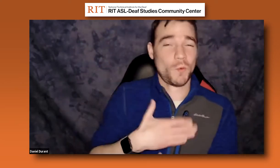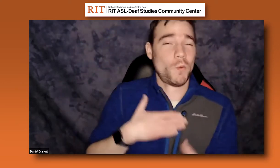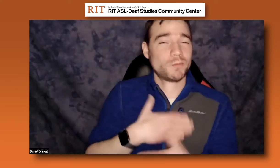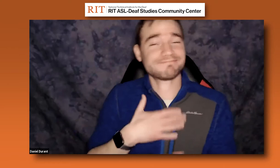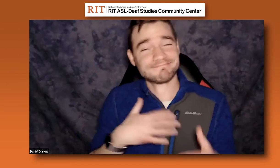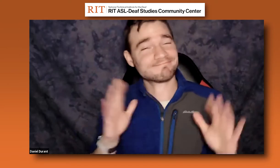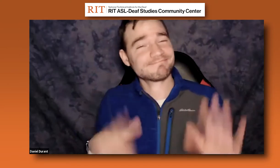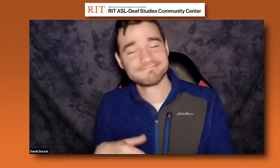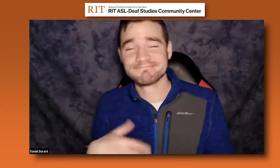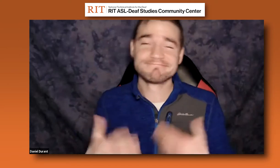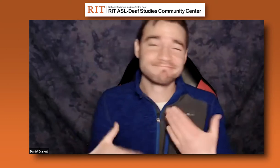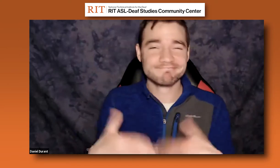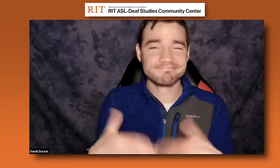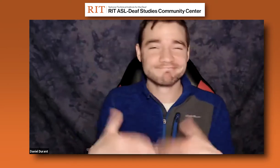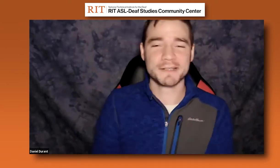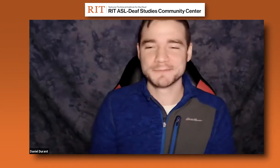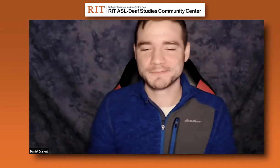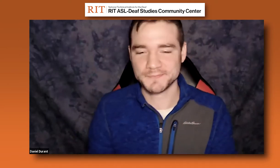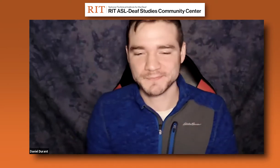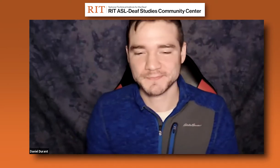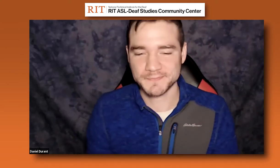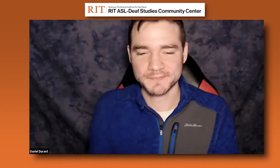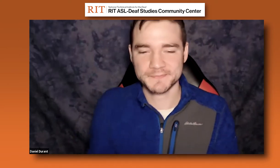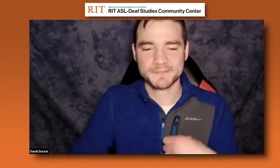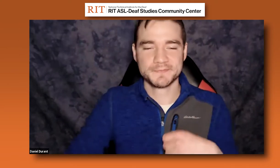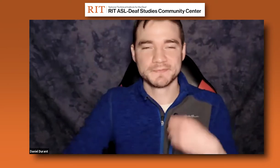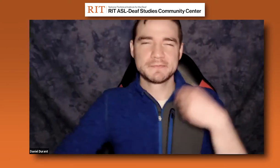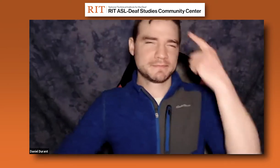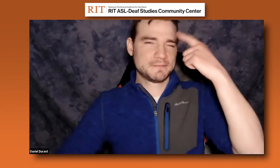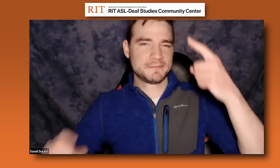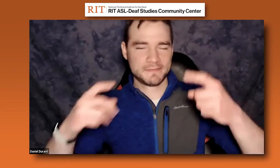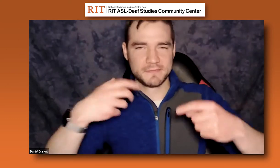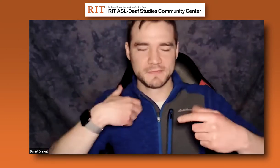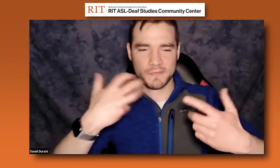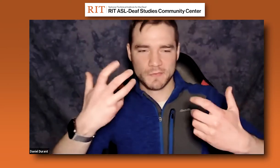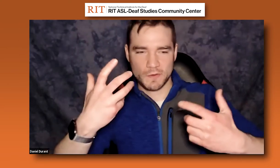I didn't have that dream of being a professional actor yet.